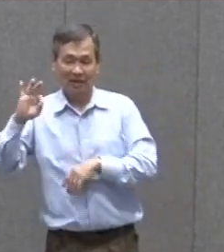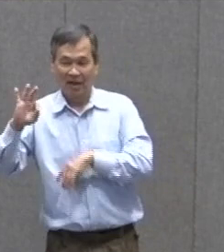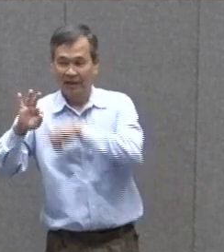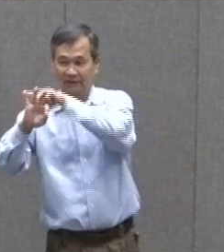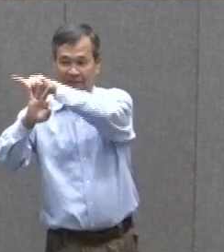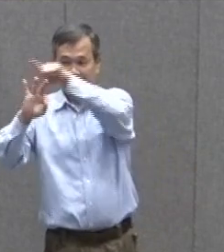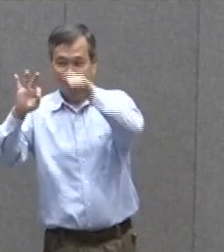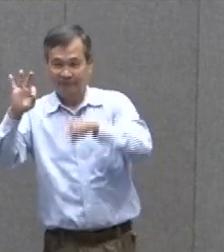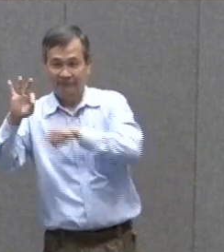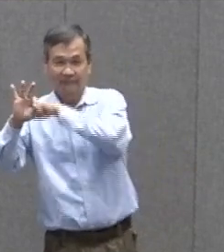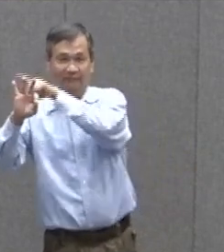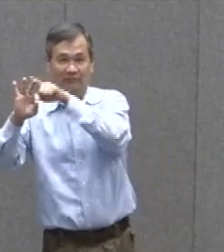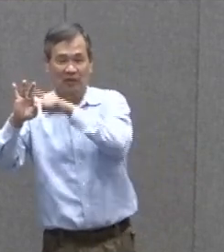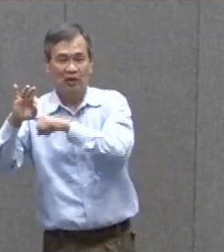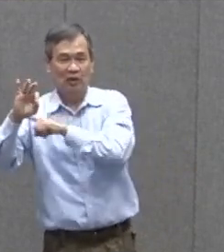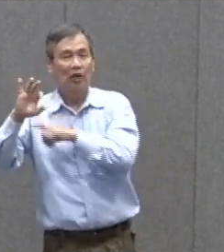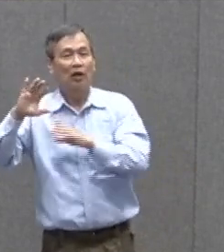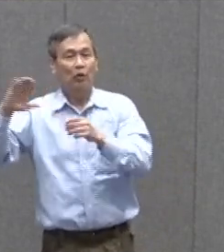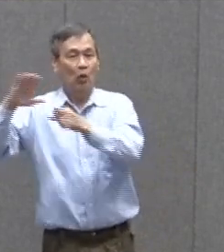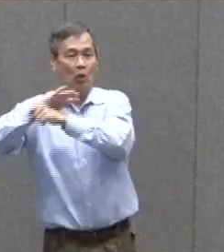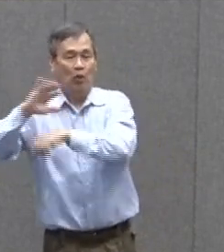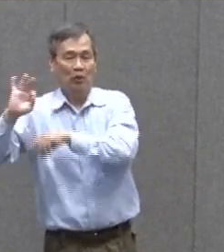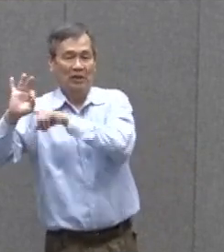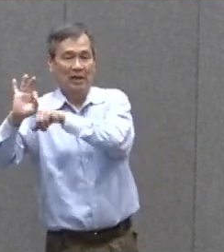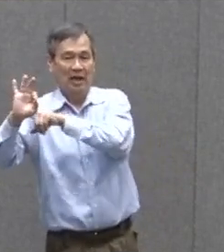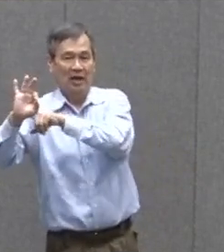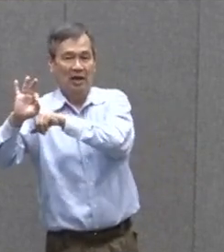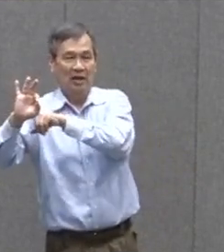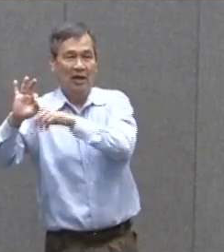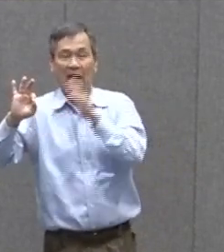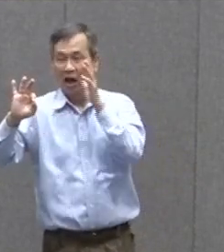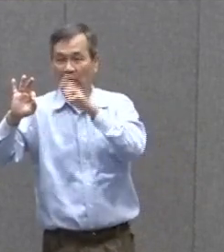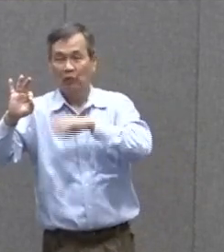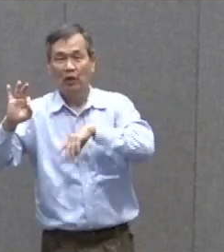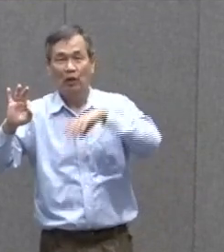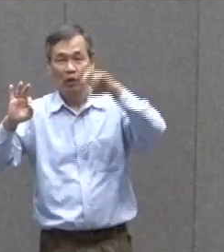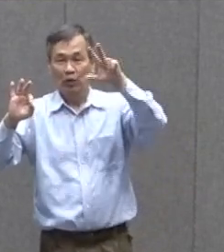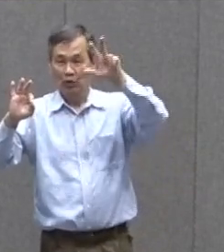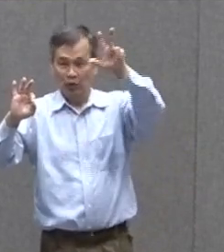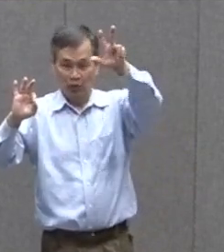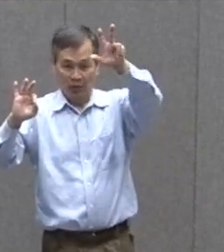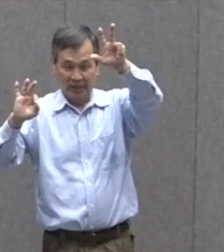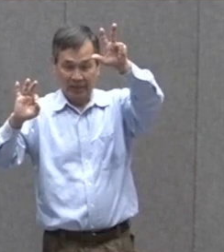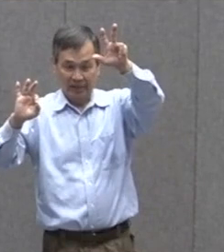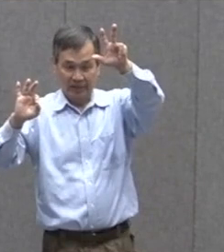and that's the whole. And I'm going to work with the number three as one of the parts of nine,